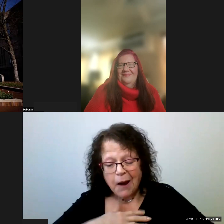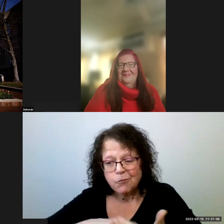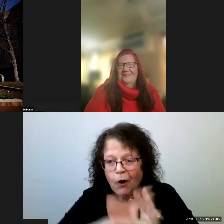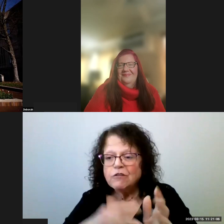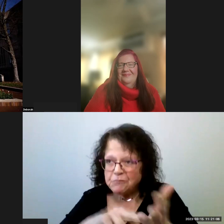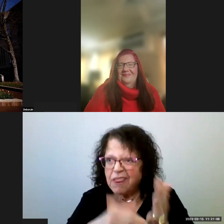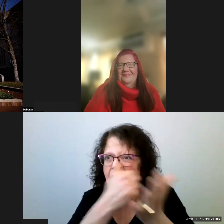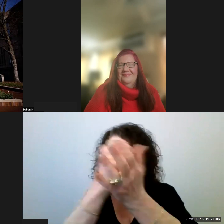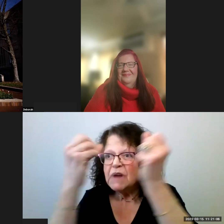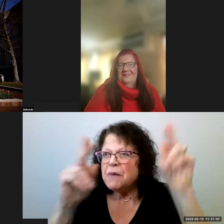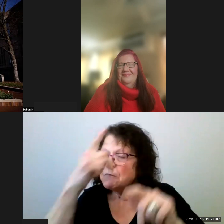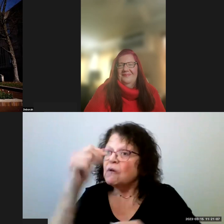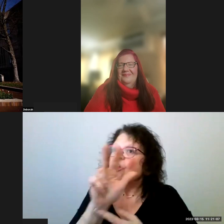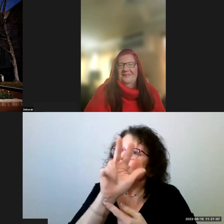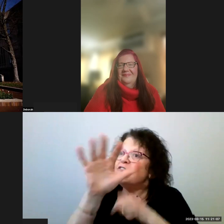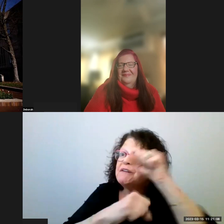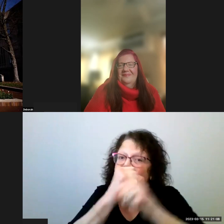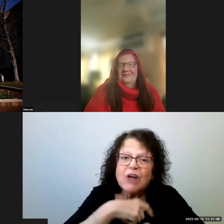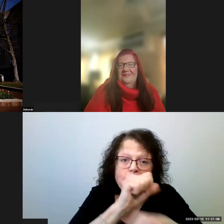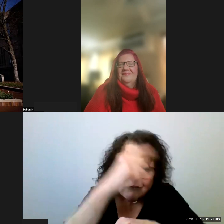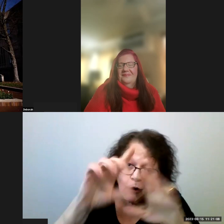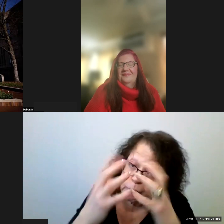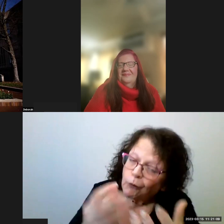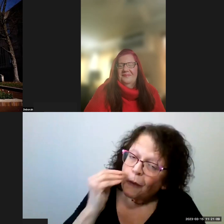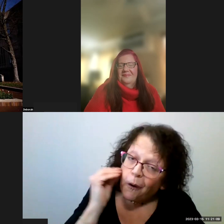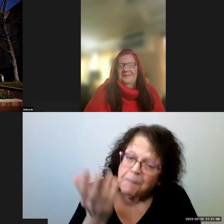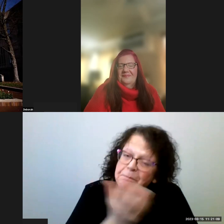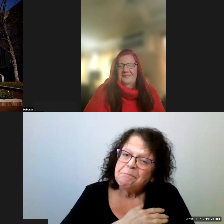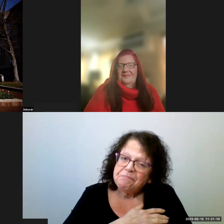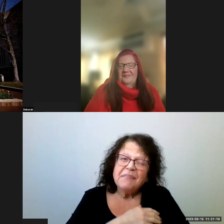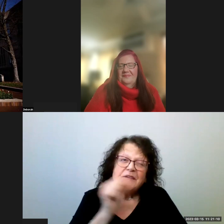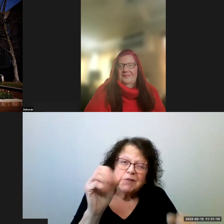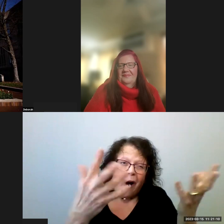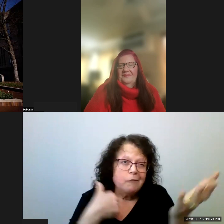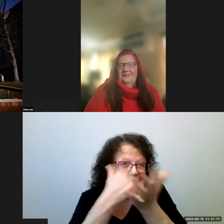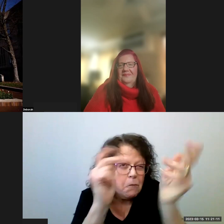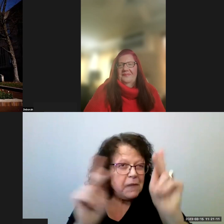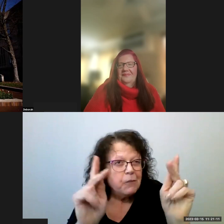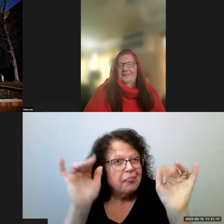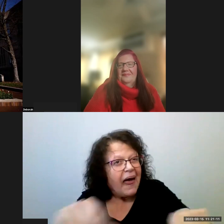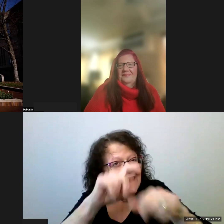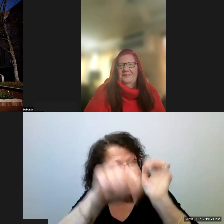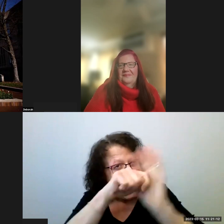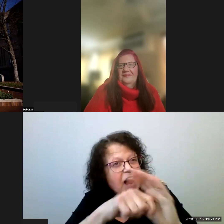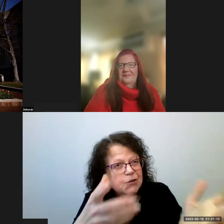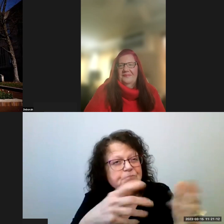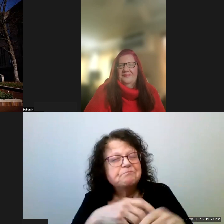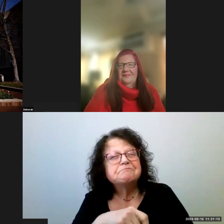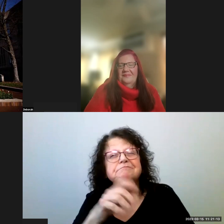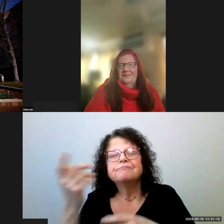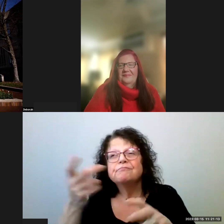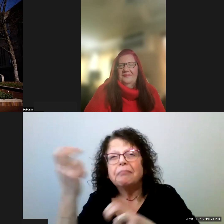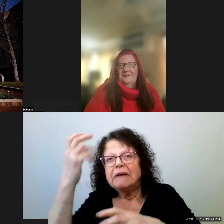kept me walking in my purpose of helping people. For 35 years, I was a worker for a group home